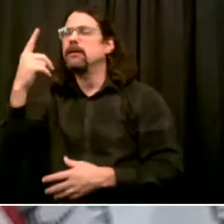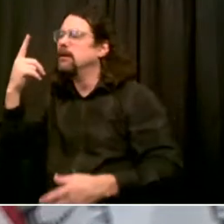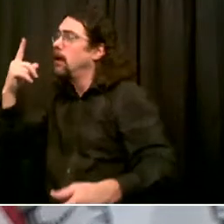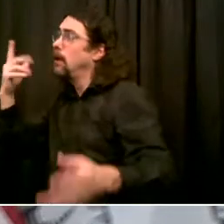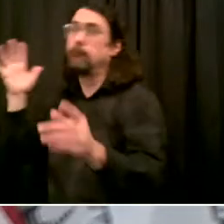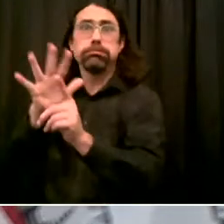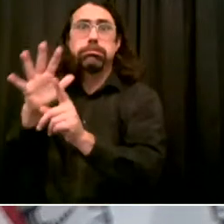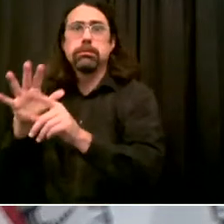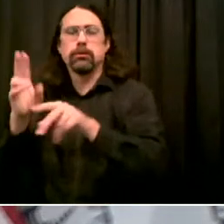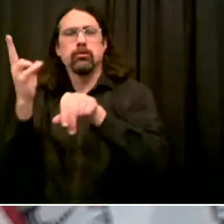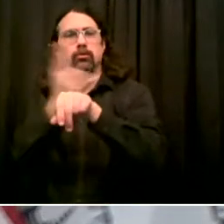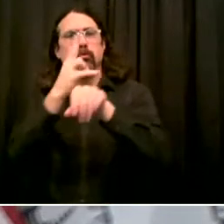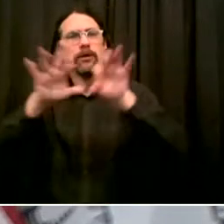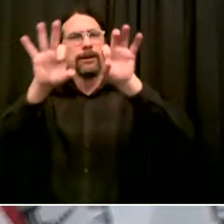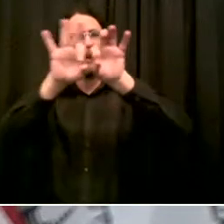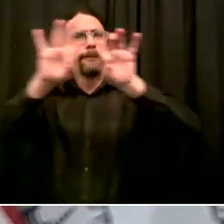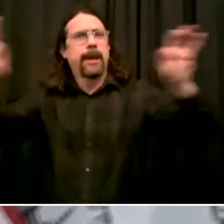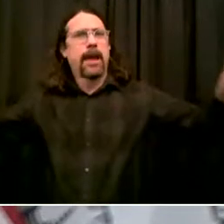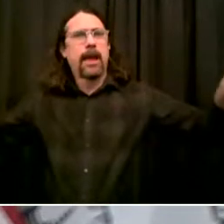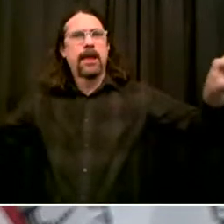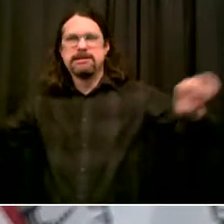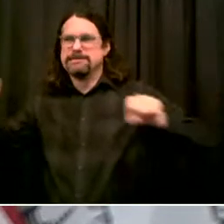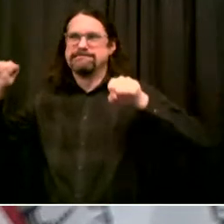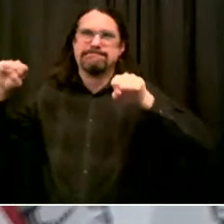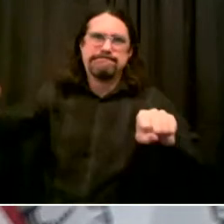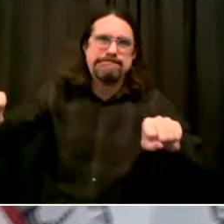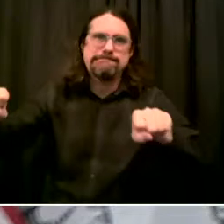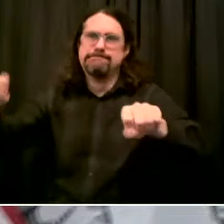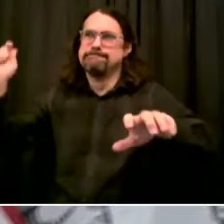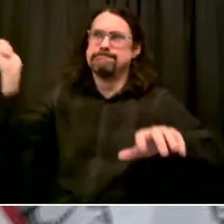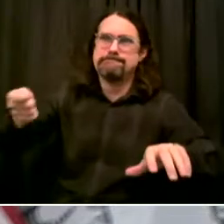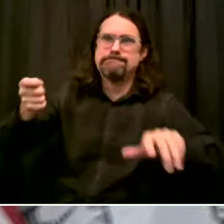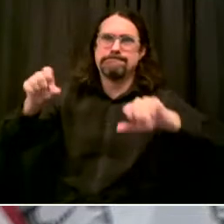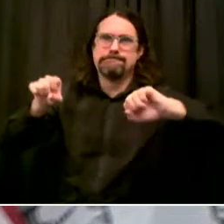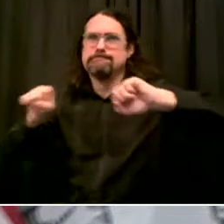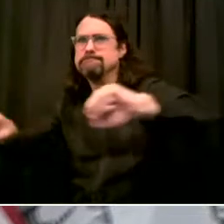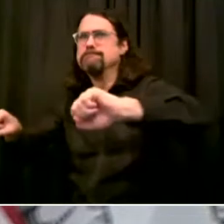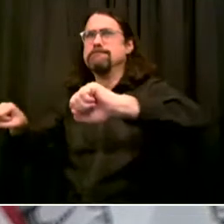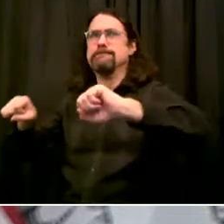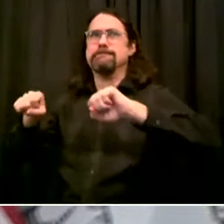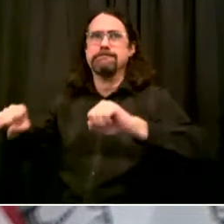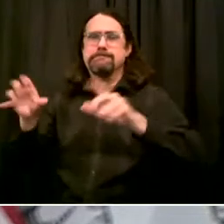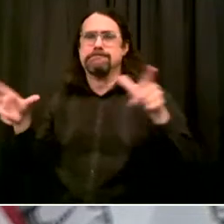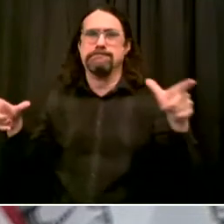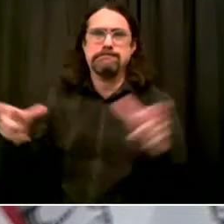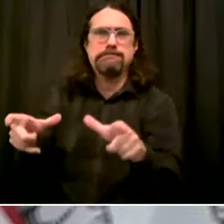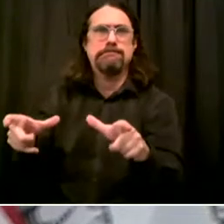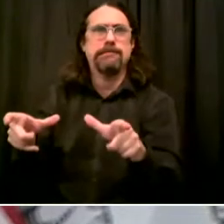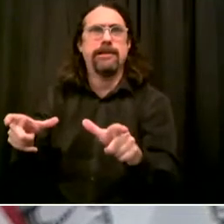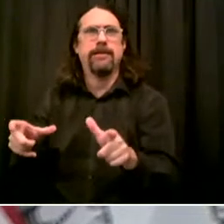ARRRRESTED. AT THE SAME TIME TH WERE ORDERED ONONO TTHE SISIEWD